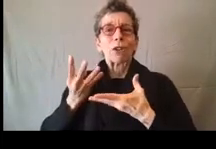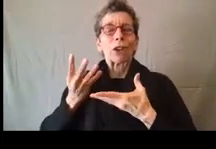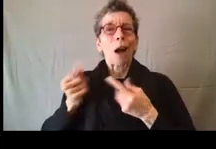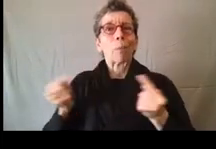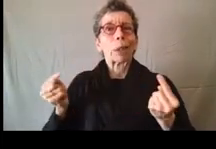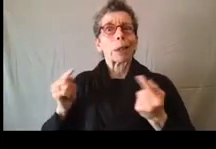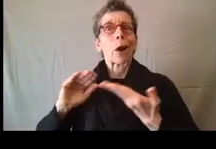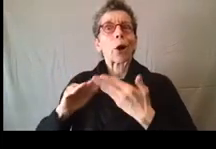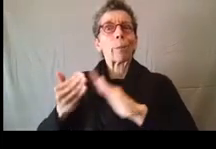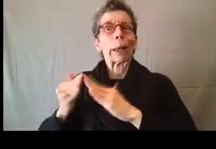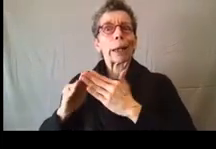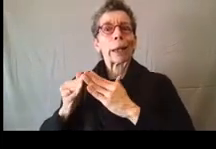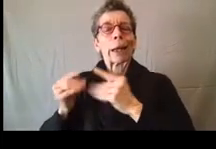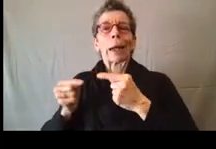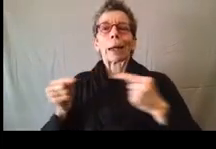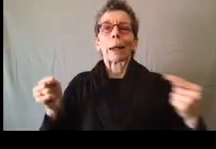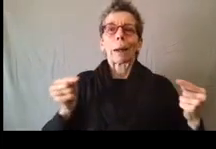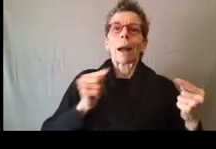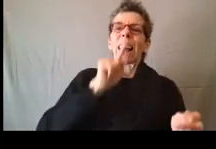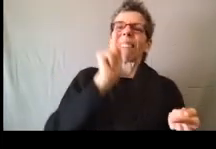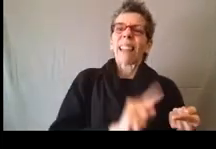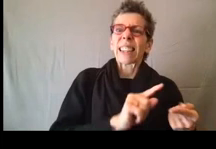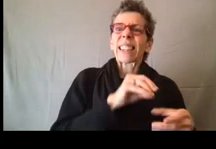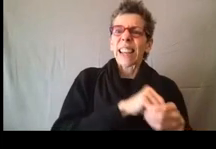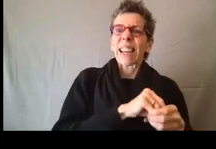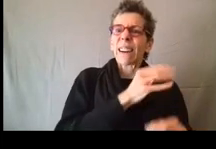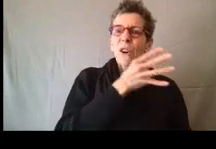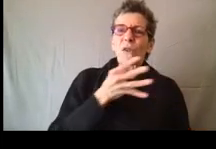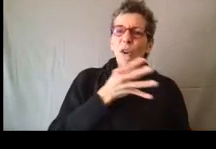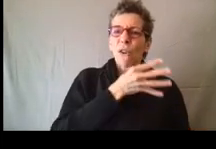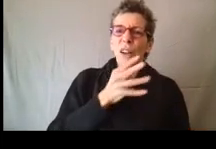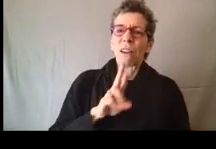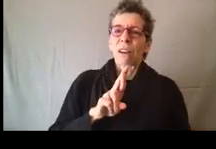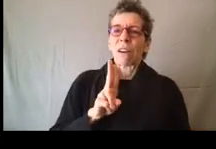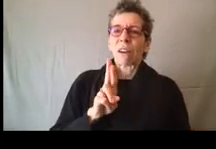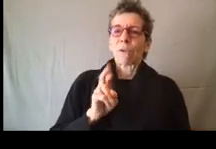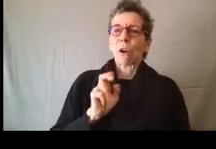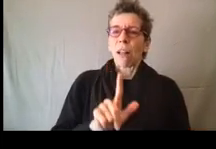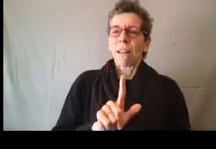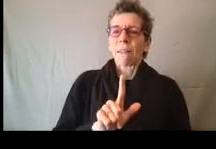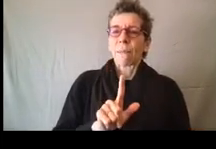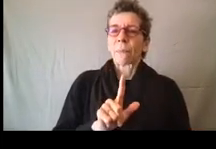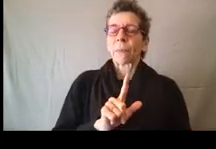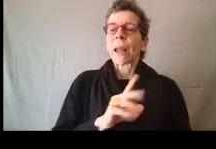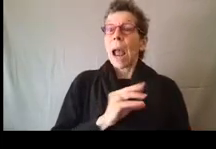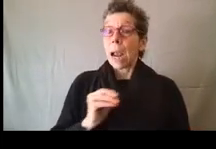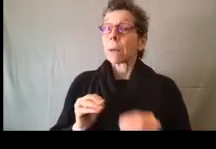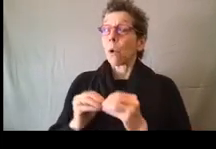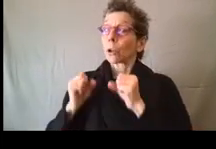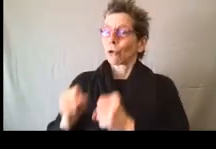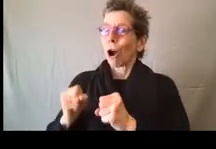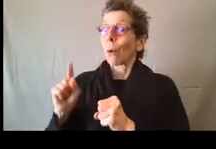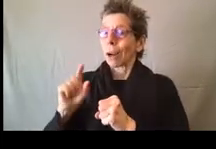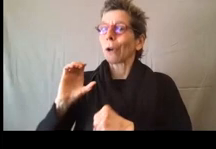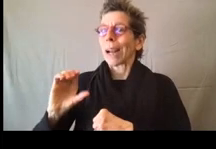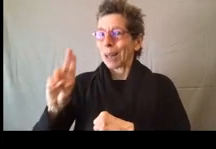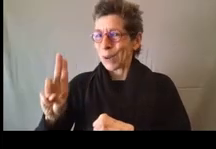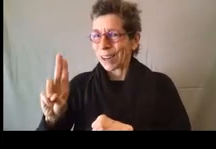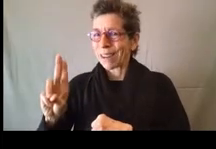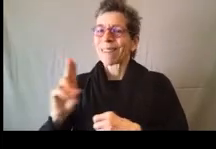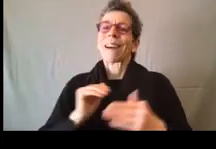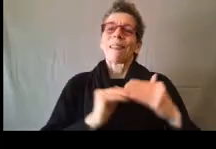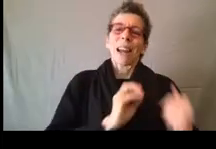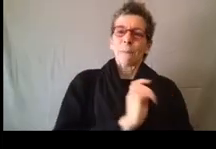institutions as compared to rural ones. And for credit unions as opposed to banks.